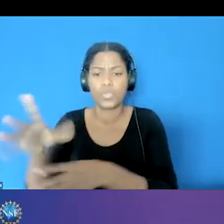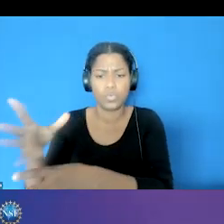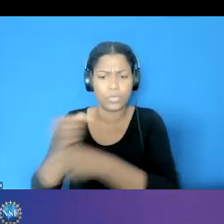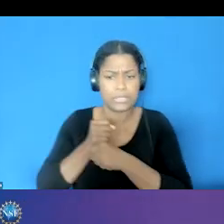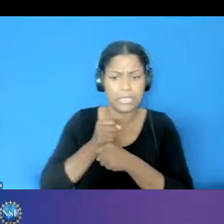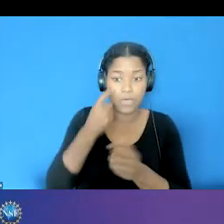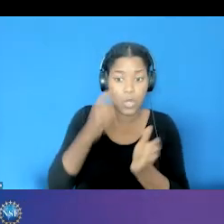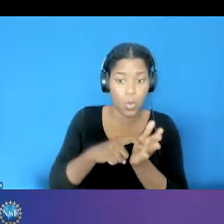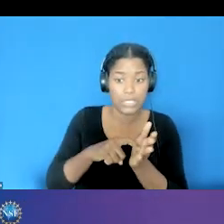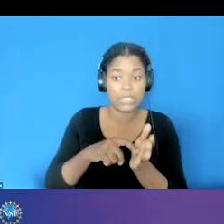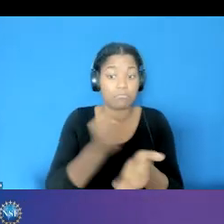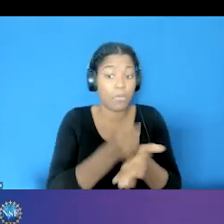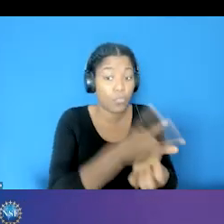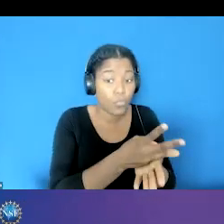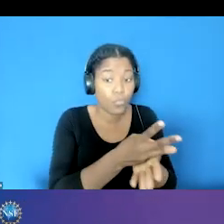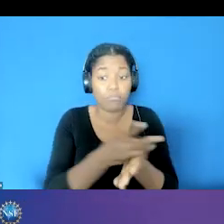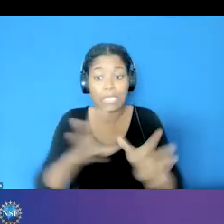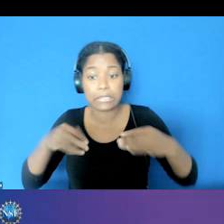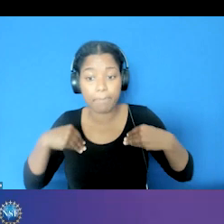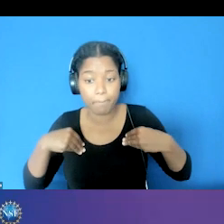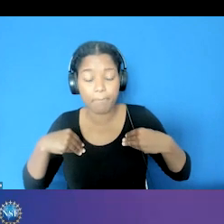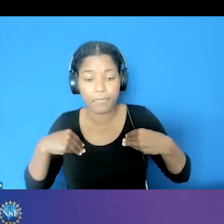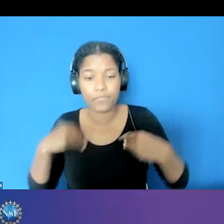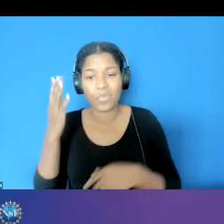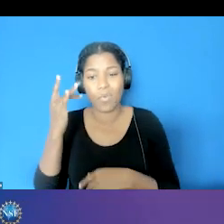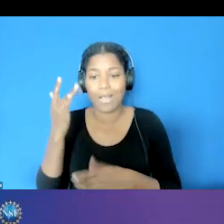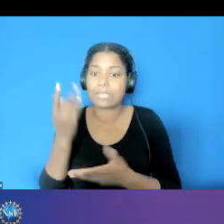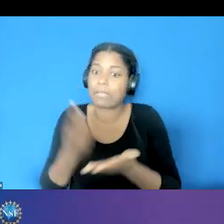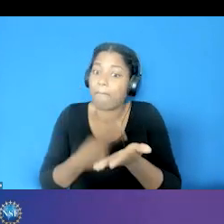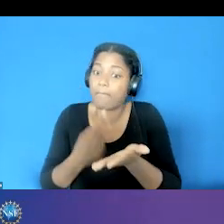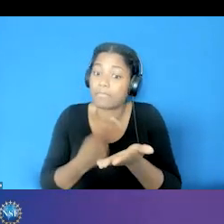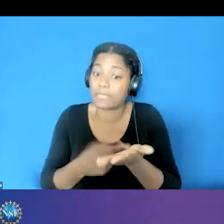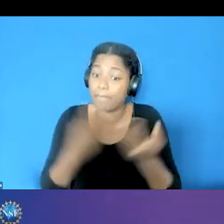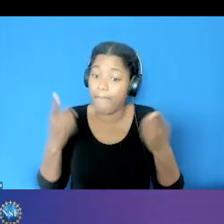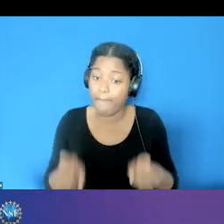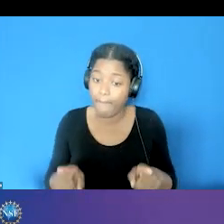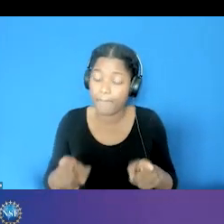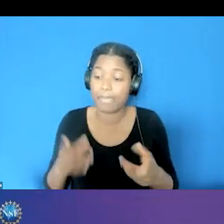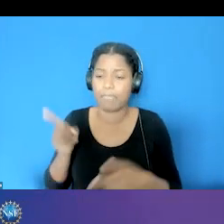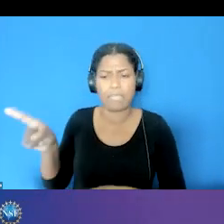that it's either been accepted or approved. Because we do have cases where, for whatever reason,